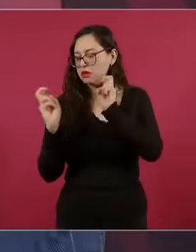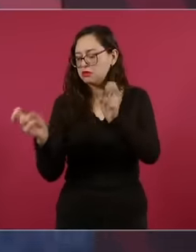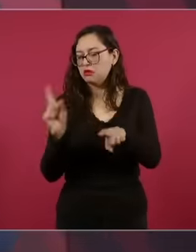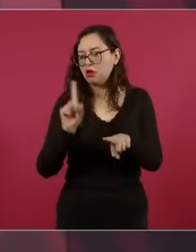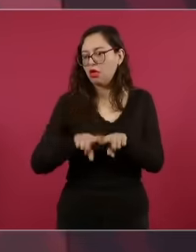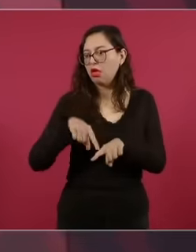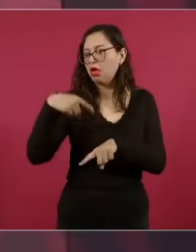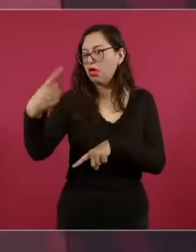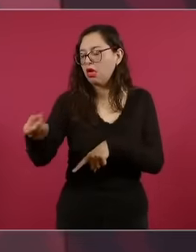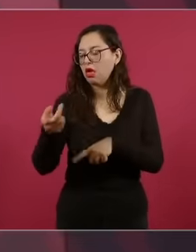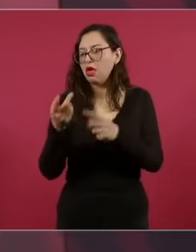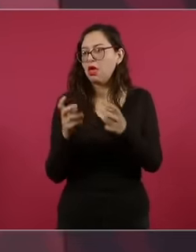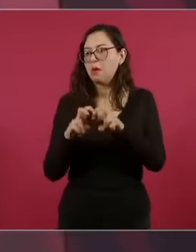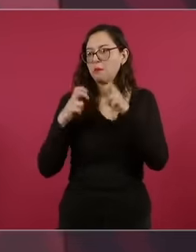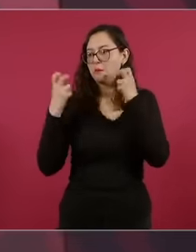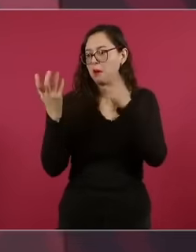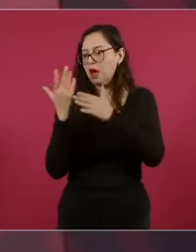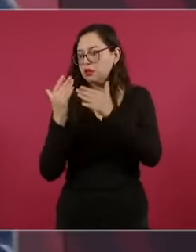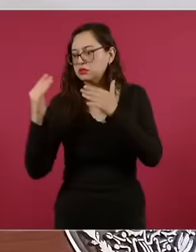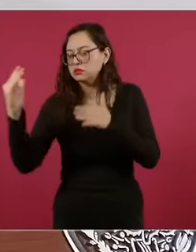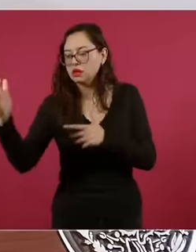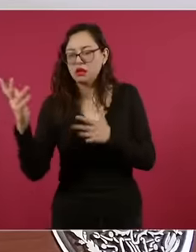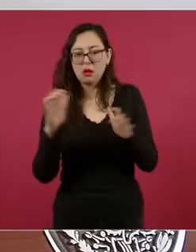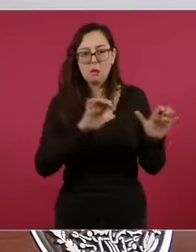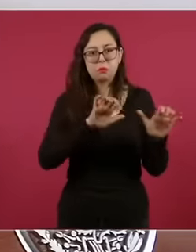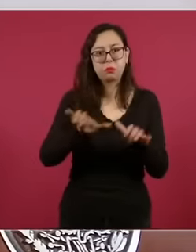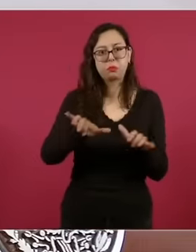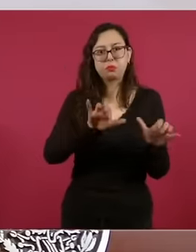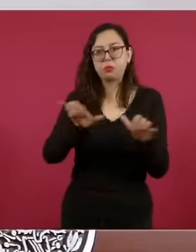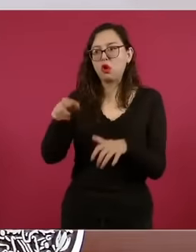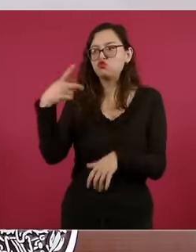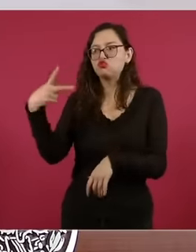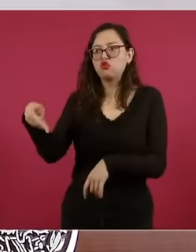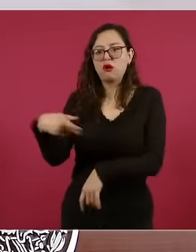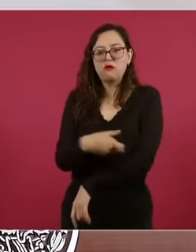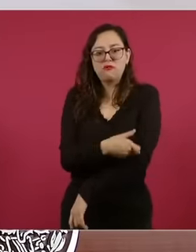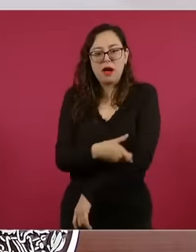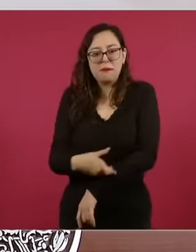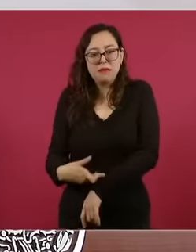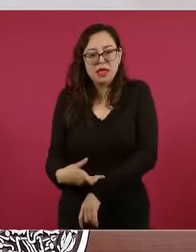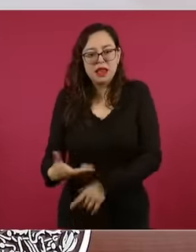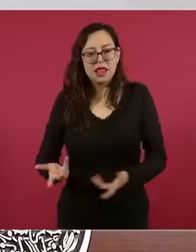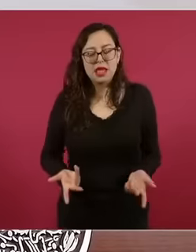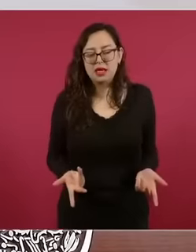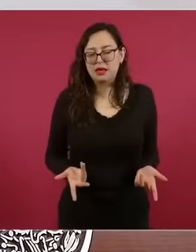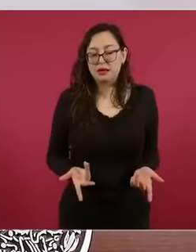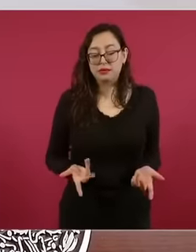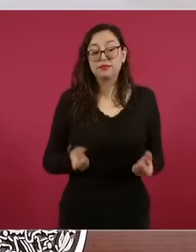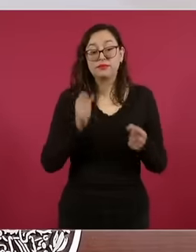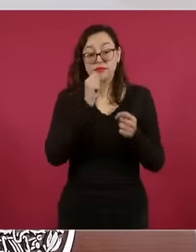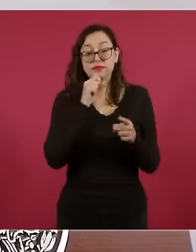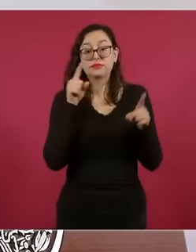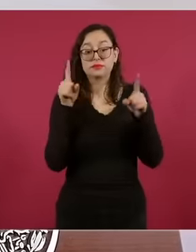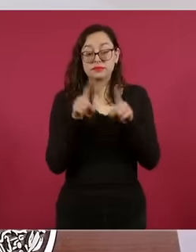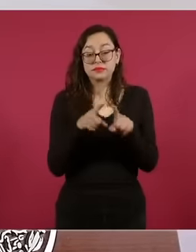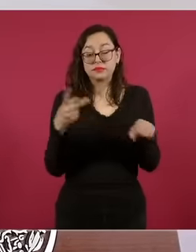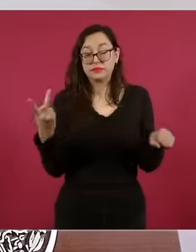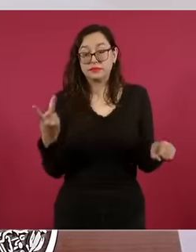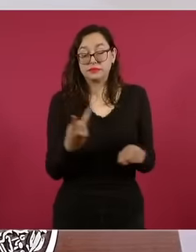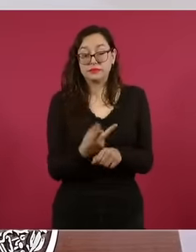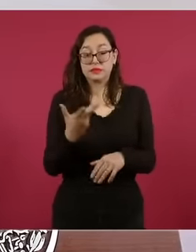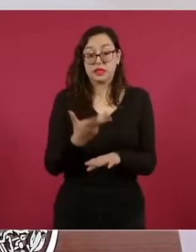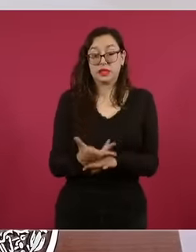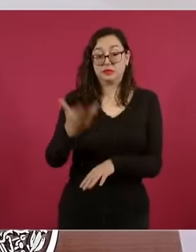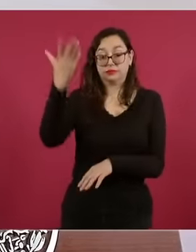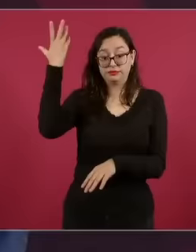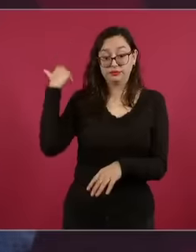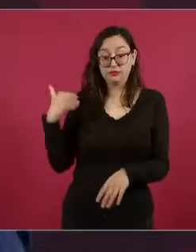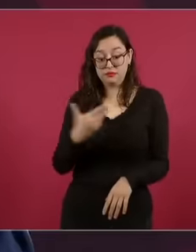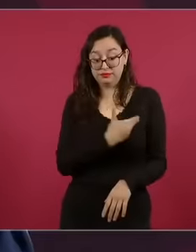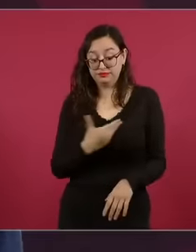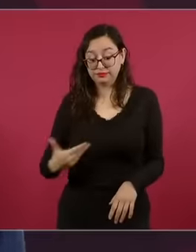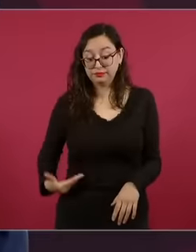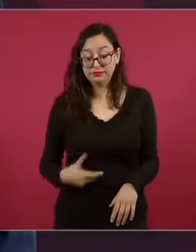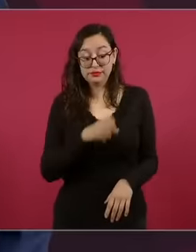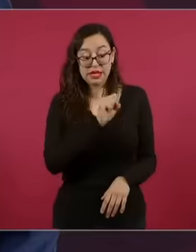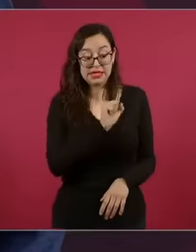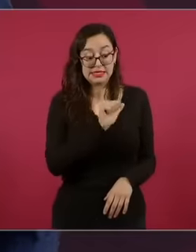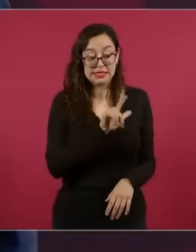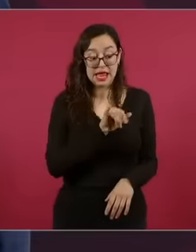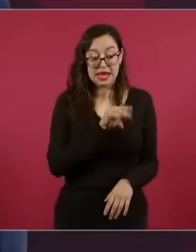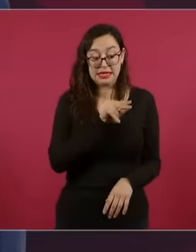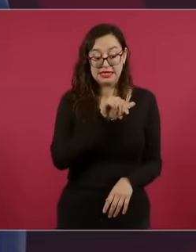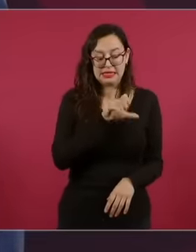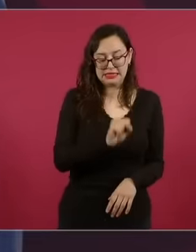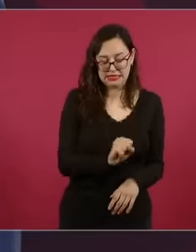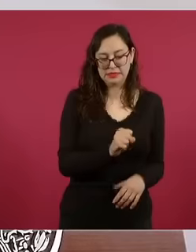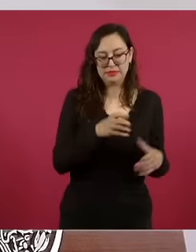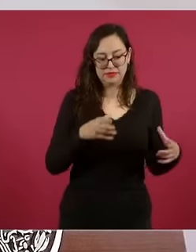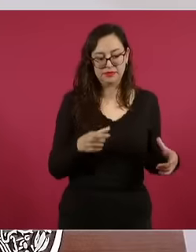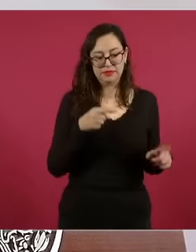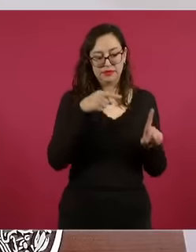be able to make the pripan agreement in the time of Salinas. Remember that precisely Cedillo